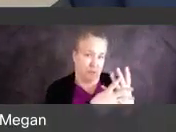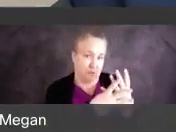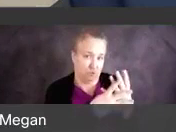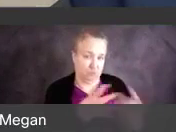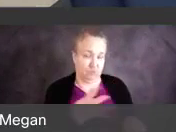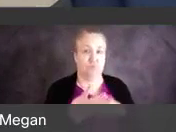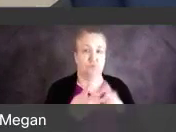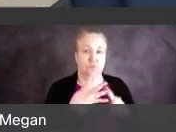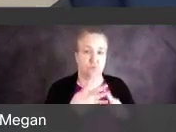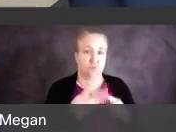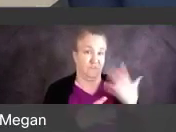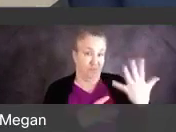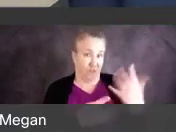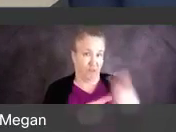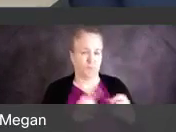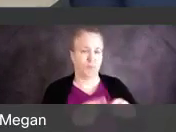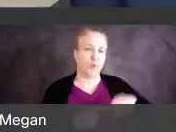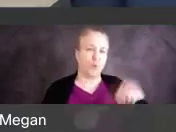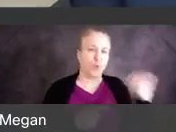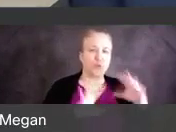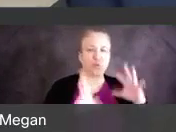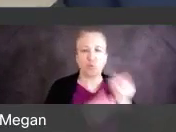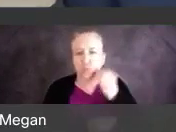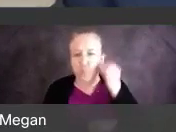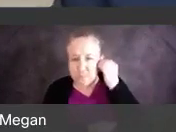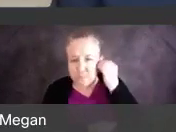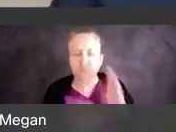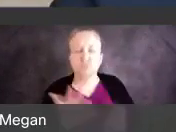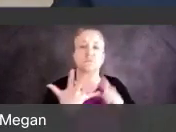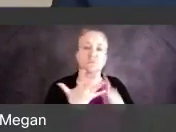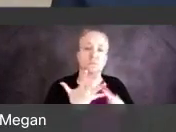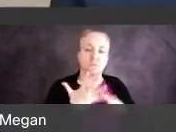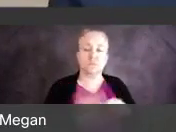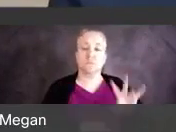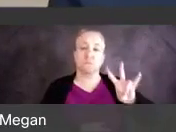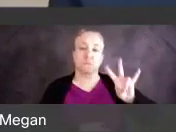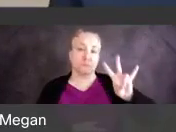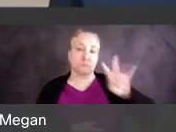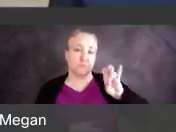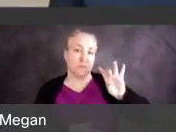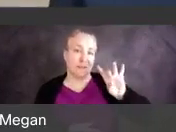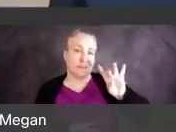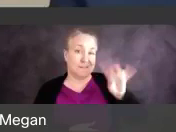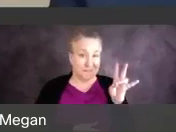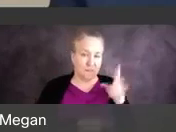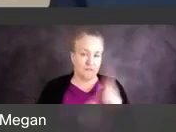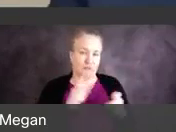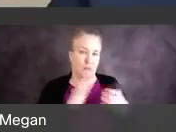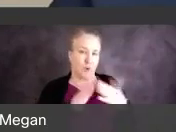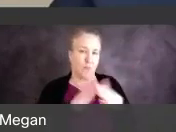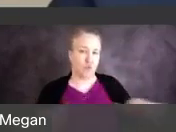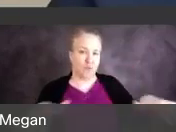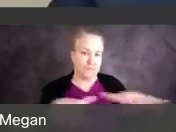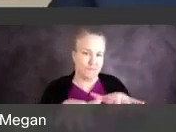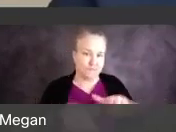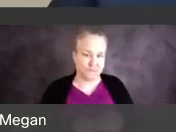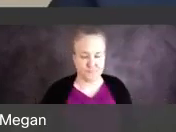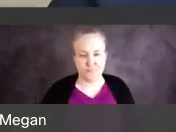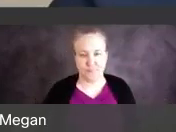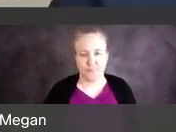five from other congregate settings, and 787 from our community.This week's